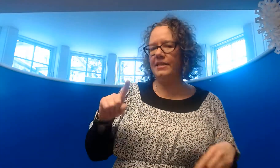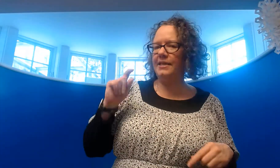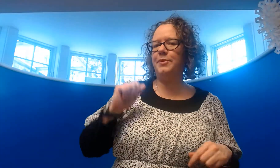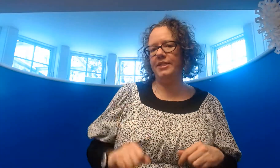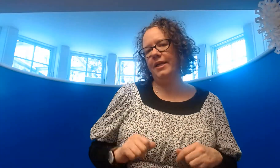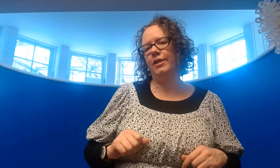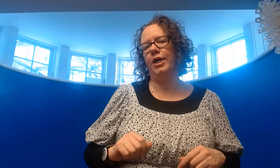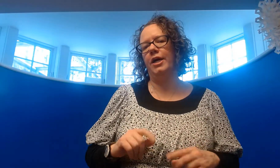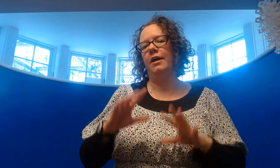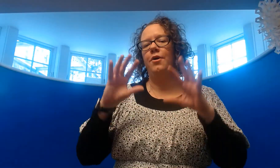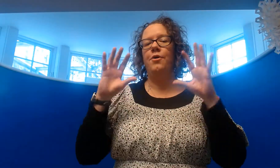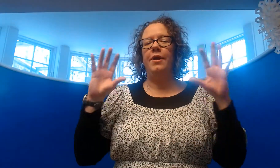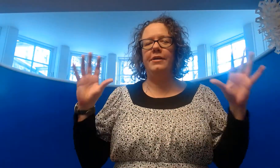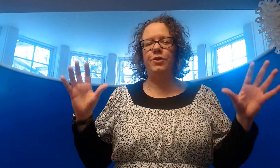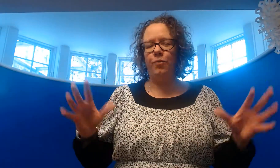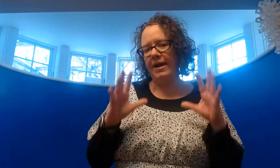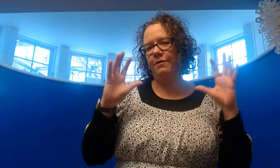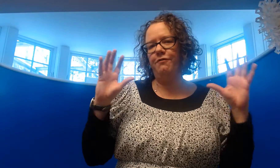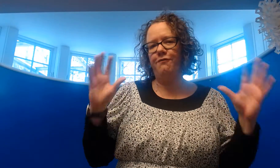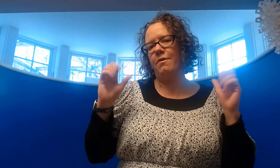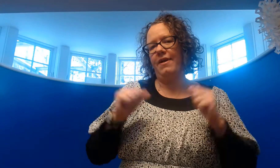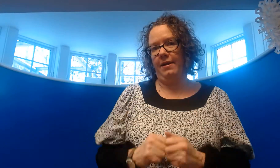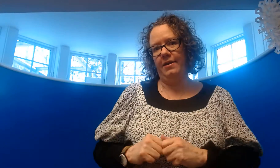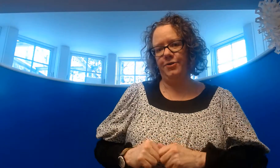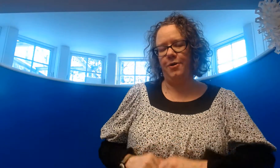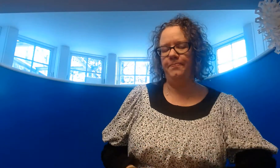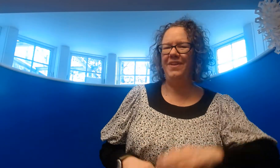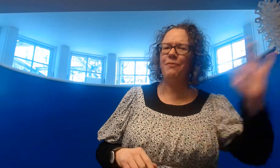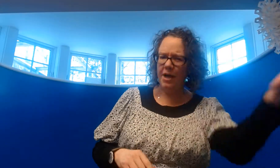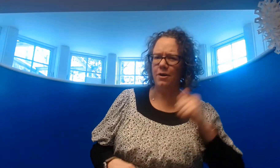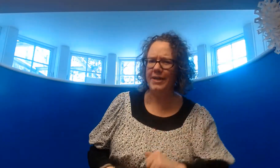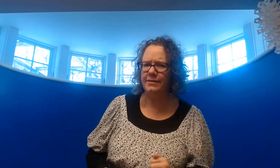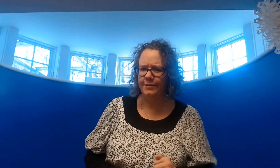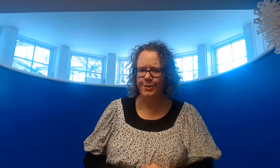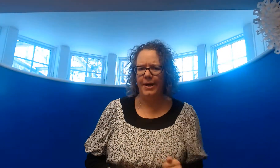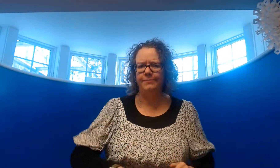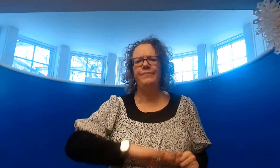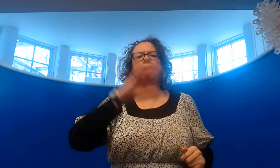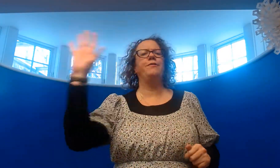in particular is great for that age group. If we're younger we can still do it and if